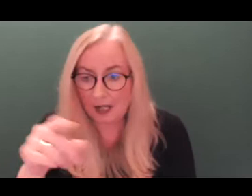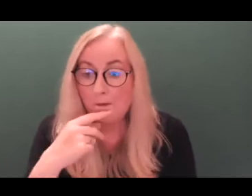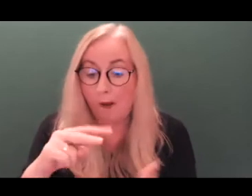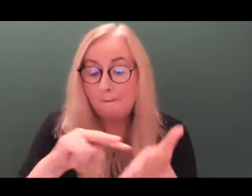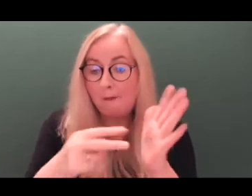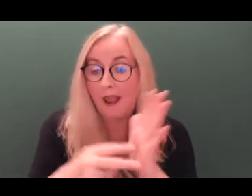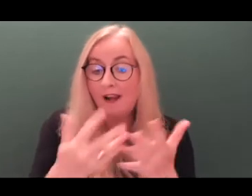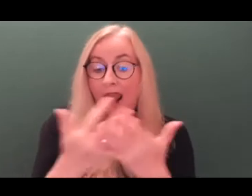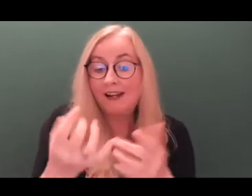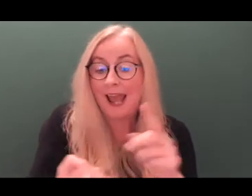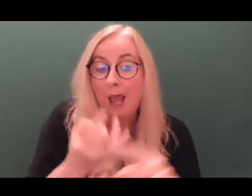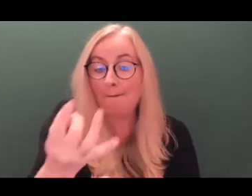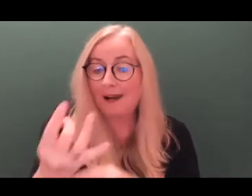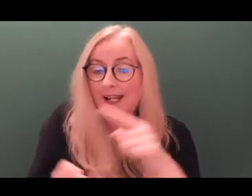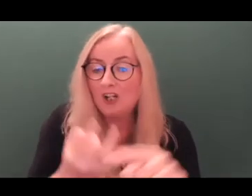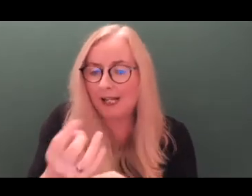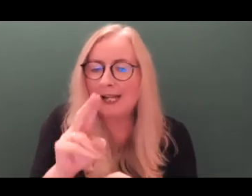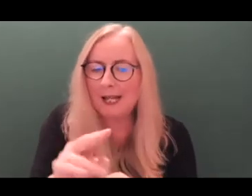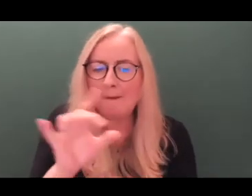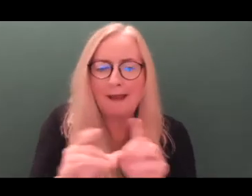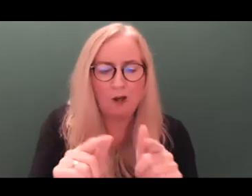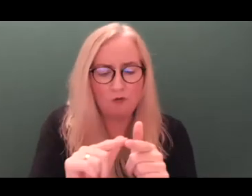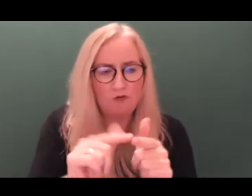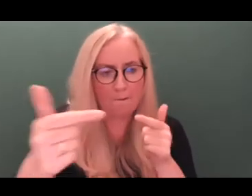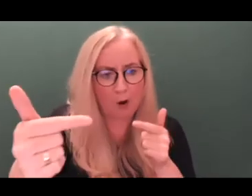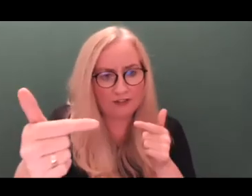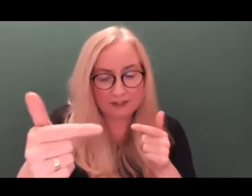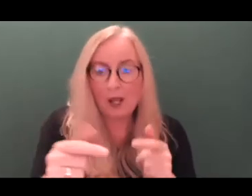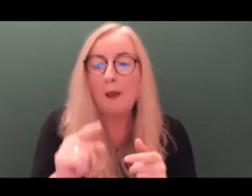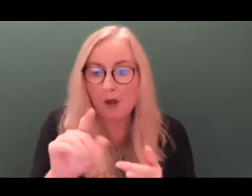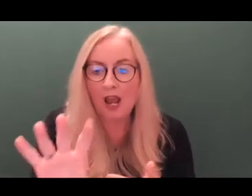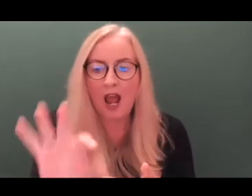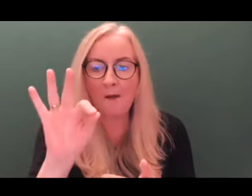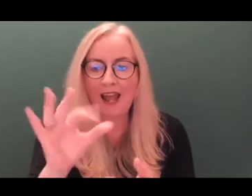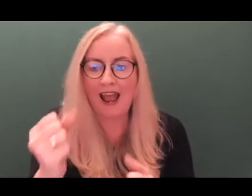applications could be made remotely with options to bring an in person application.